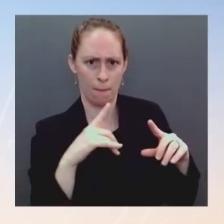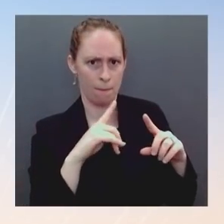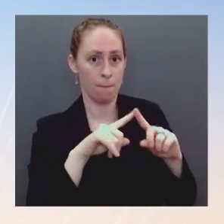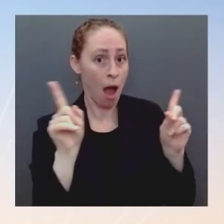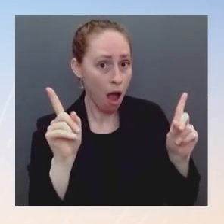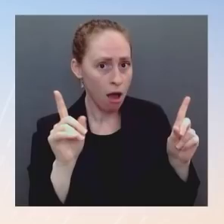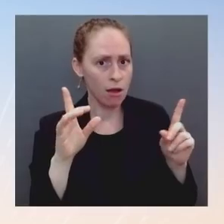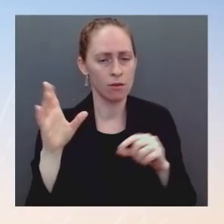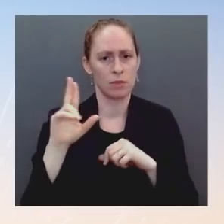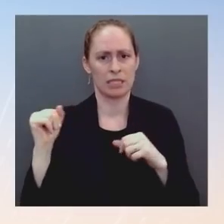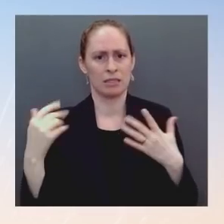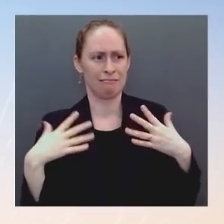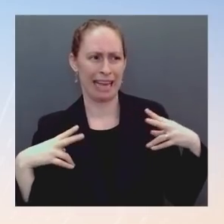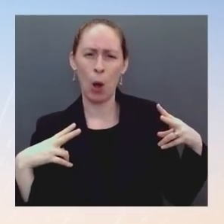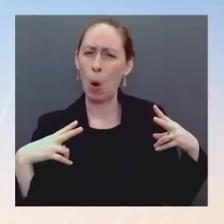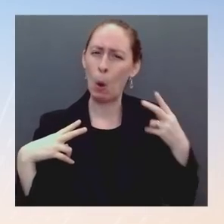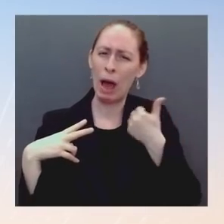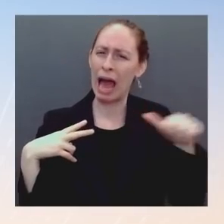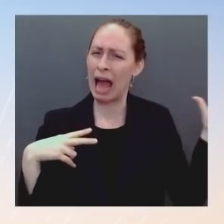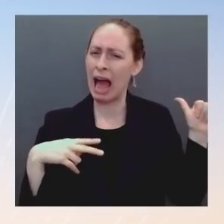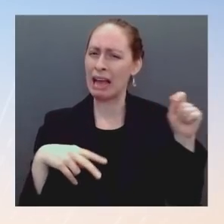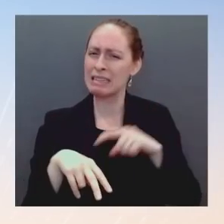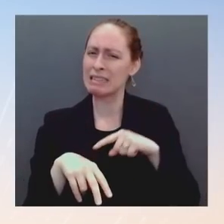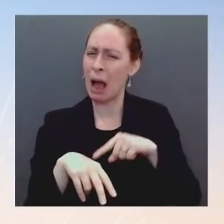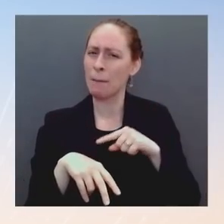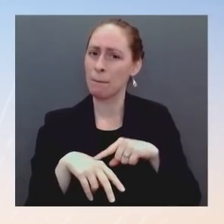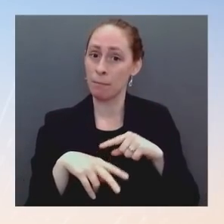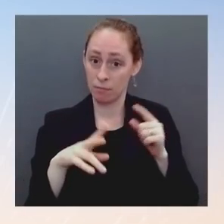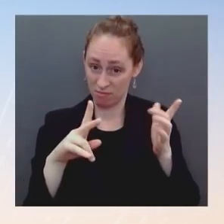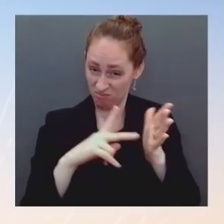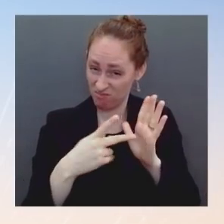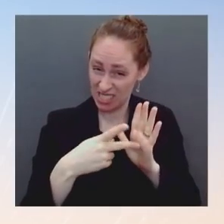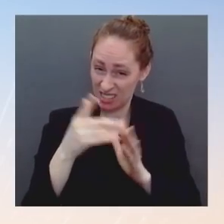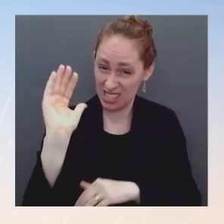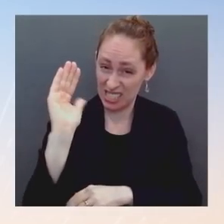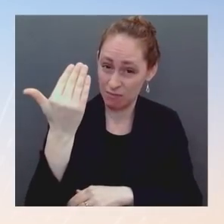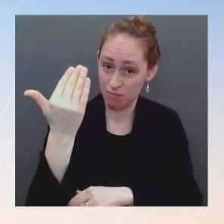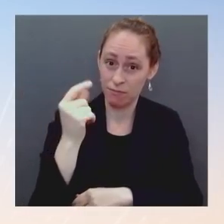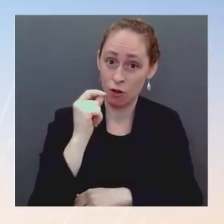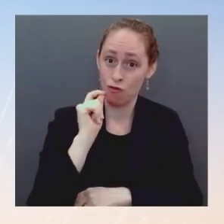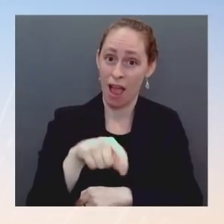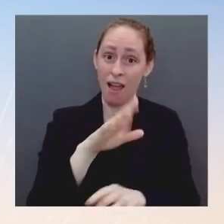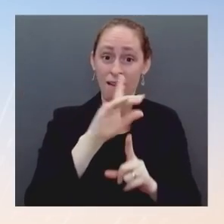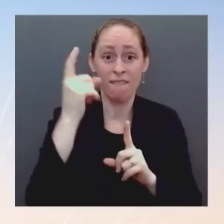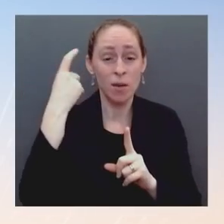Ms. Psaki: Well, I can only speak for our intention and our responsibility, and we feel it's important to be open